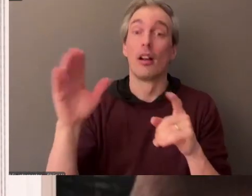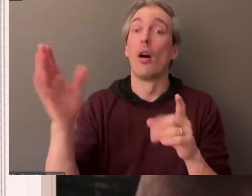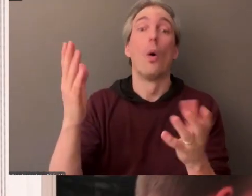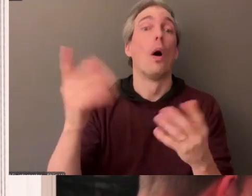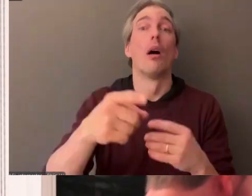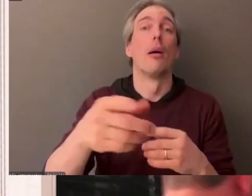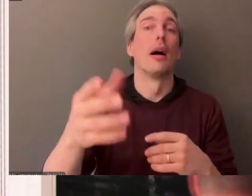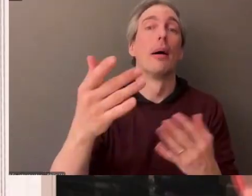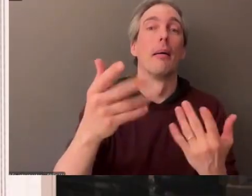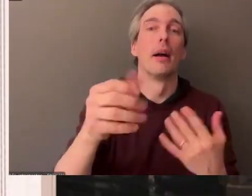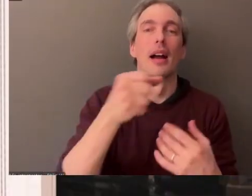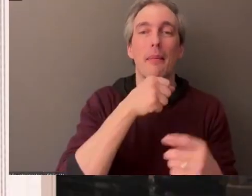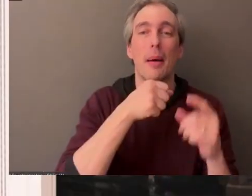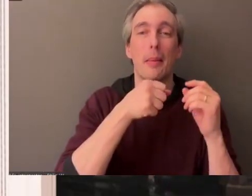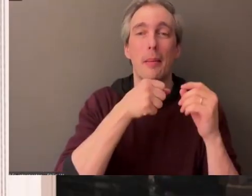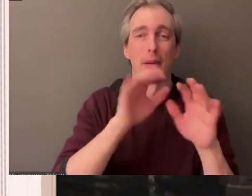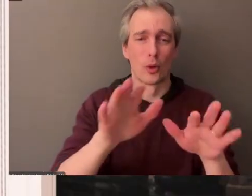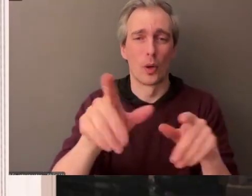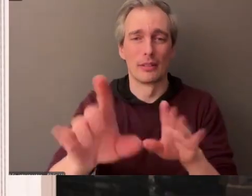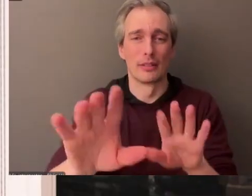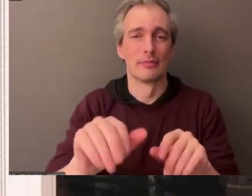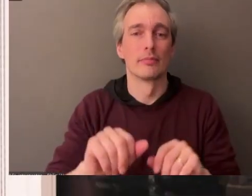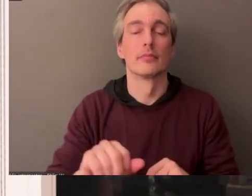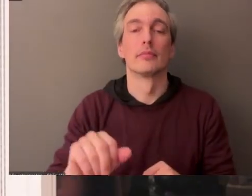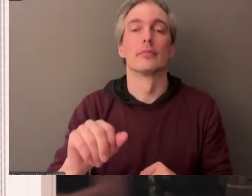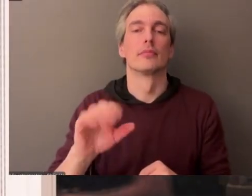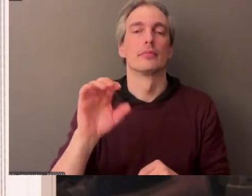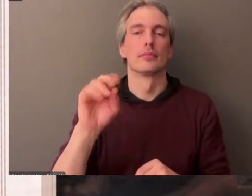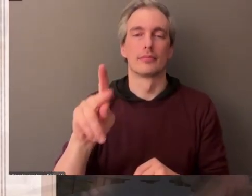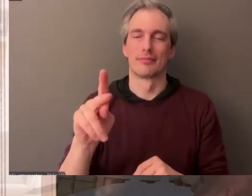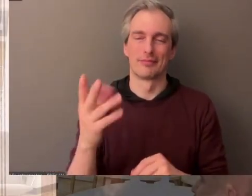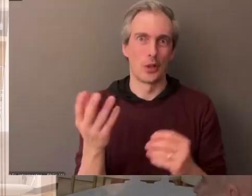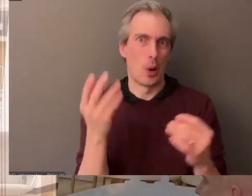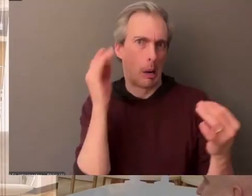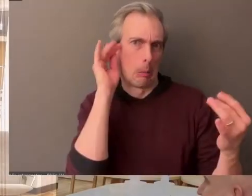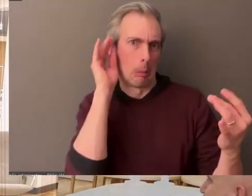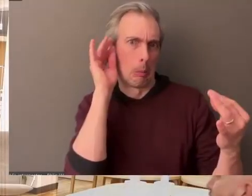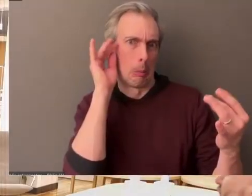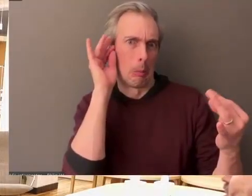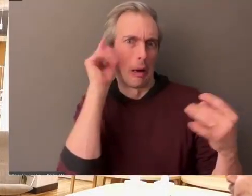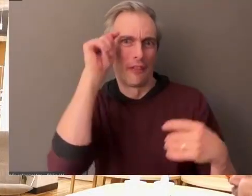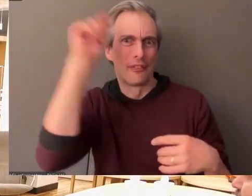So the speculation can continue. Yes! So what I think he means is... Like... Actually... Using the